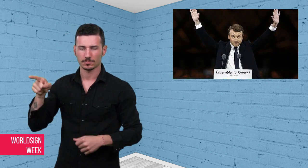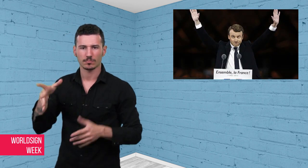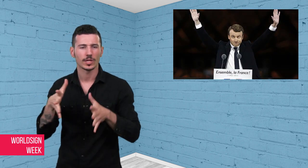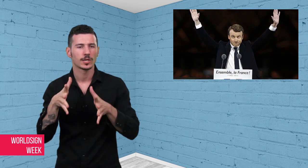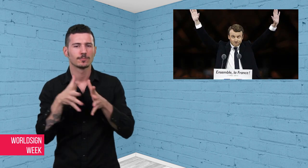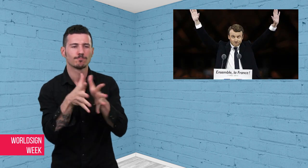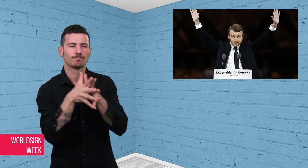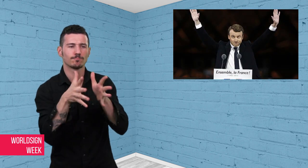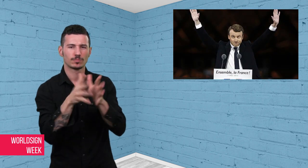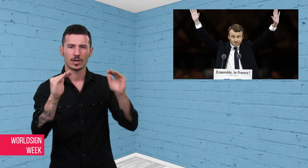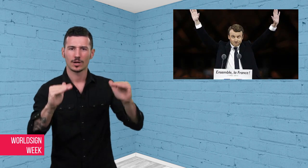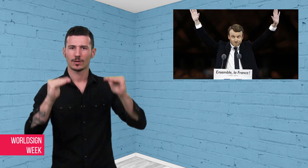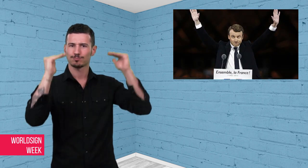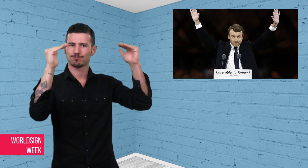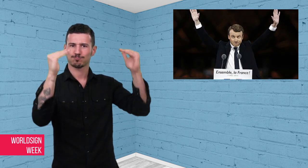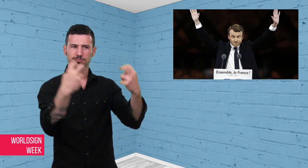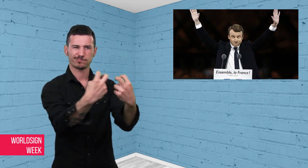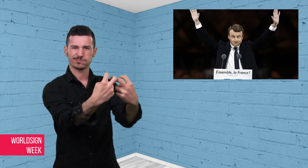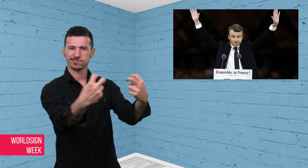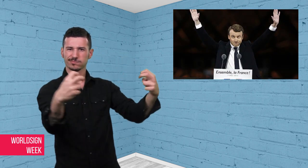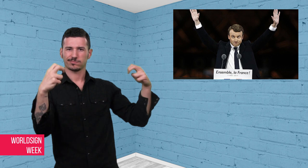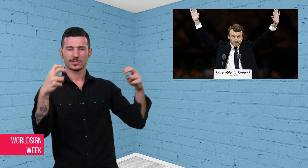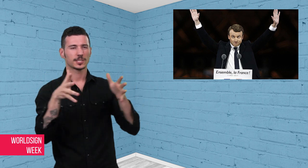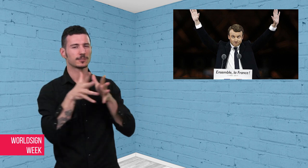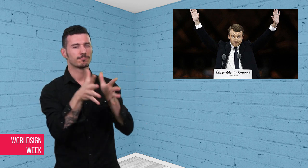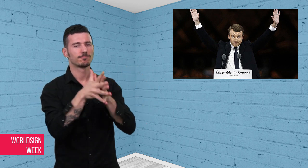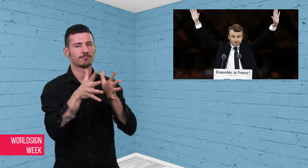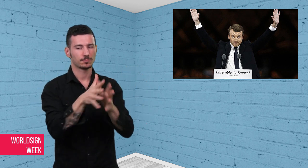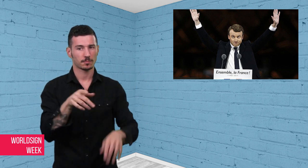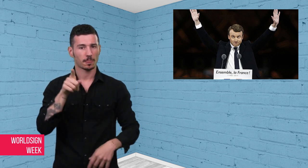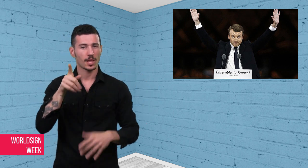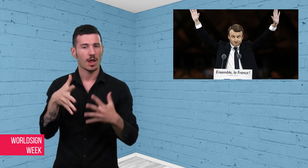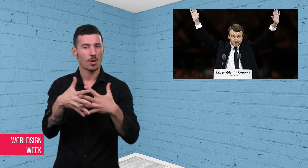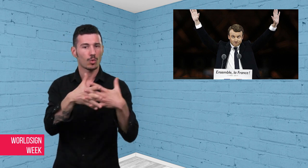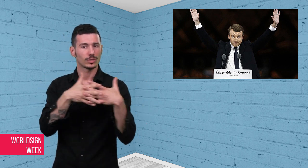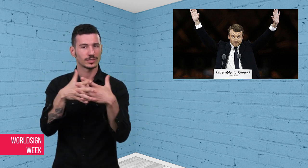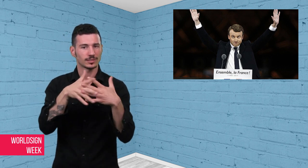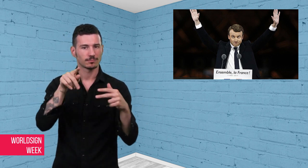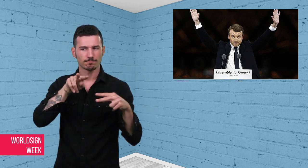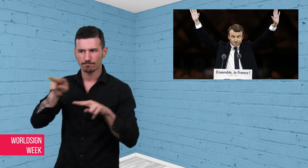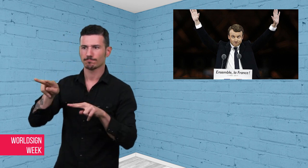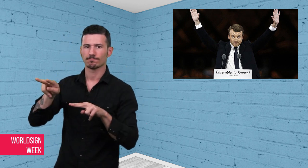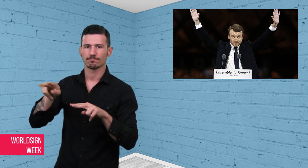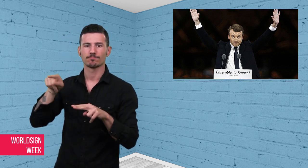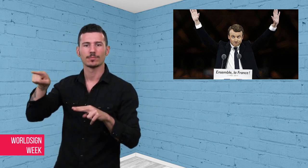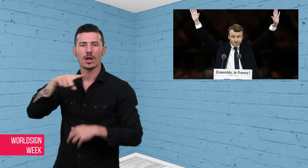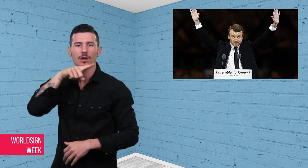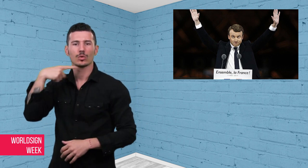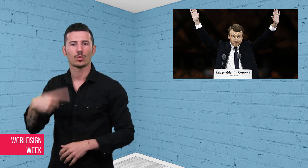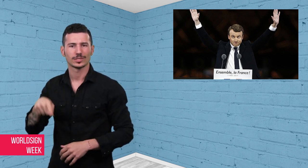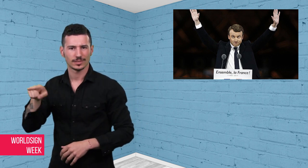told the Senate that the U.S. watched